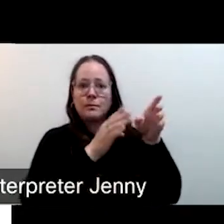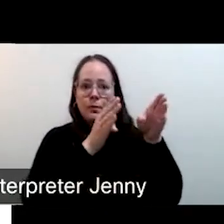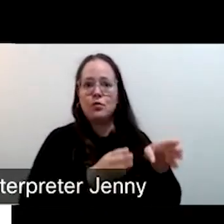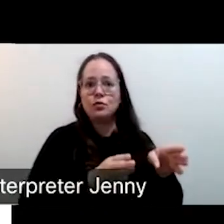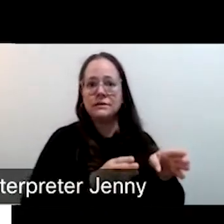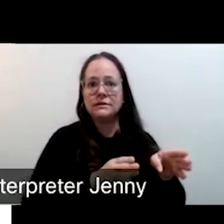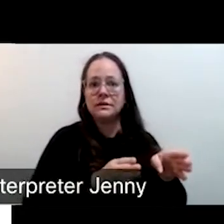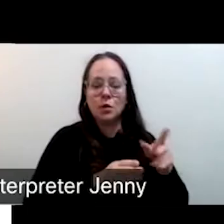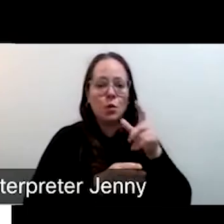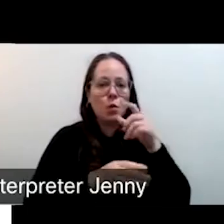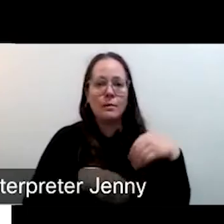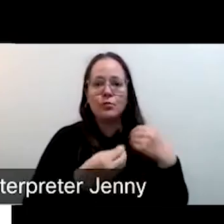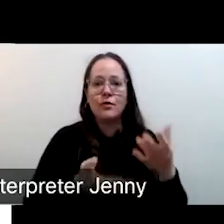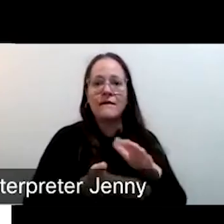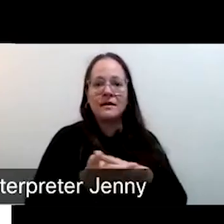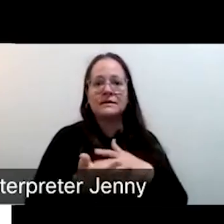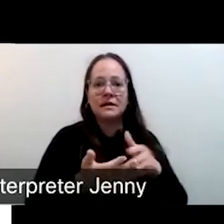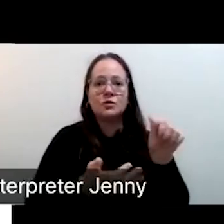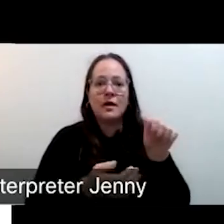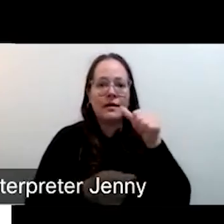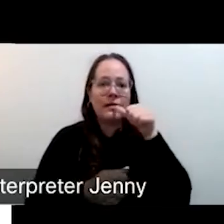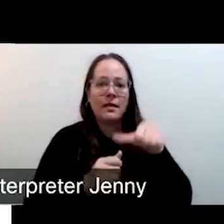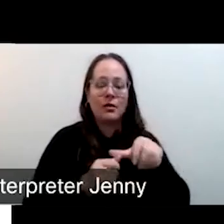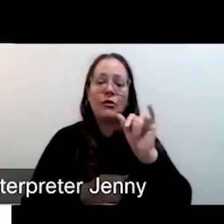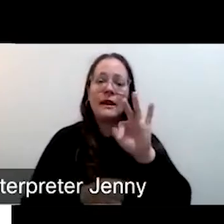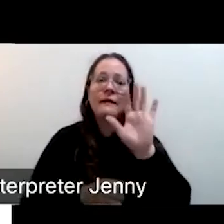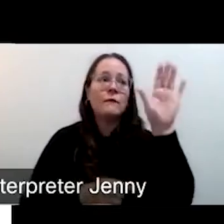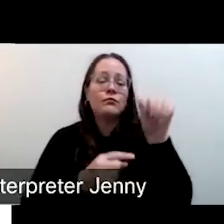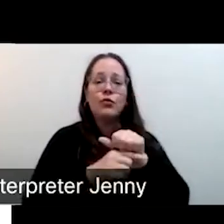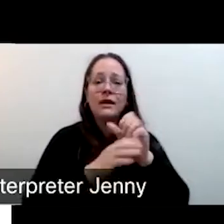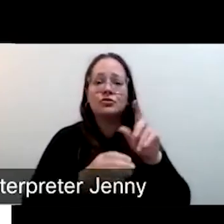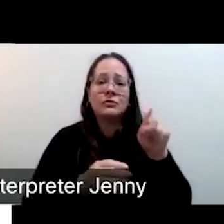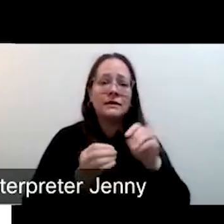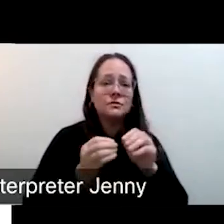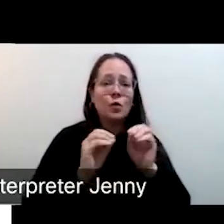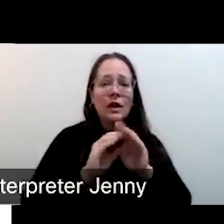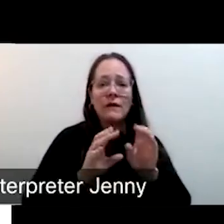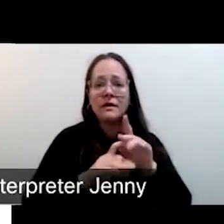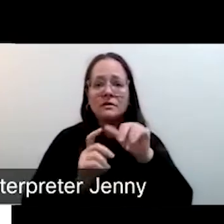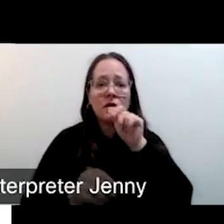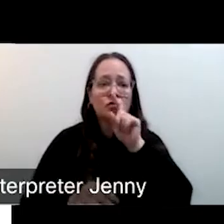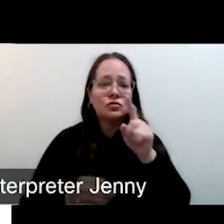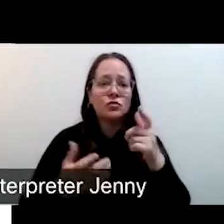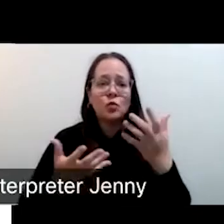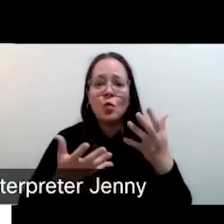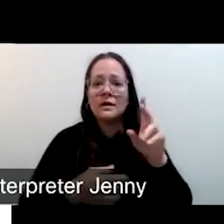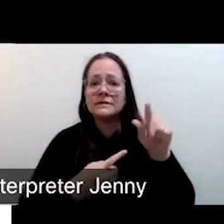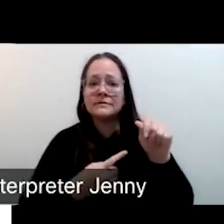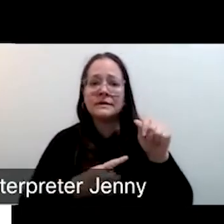provides the Schedule A letter. If your practitioner wants additional clarification on what disability is, they can review the